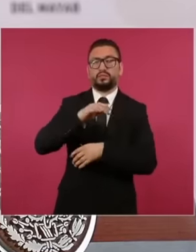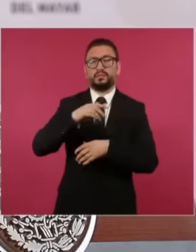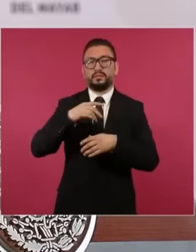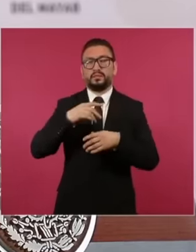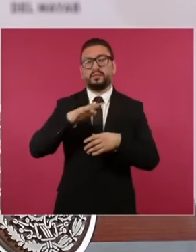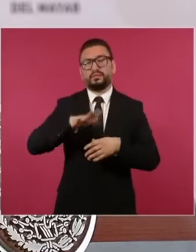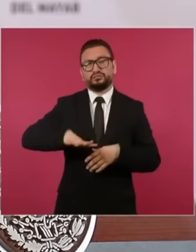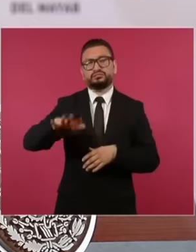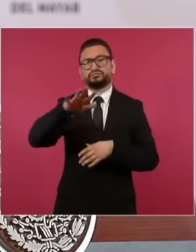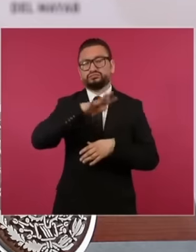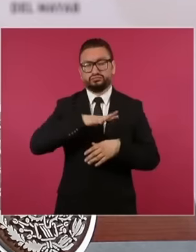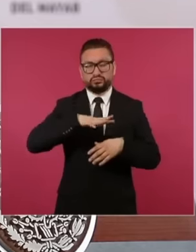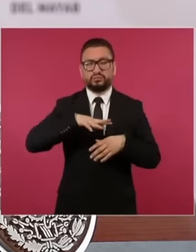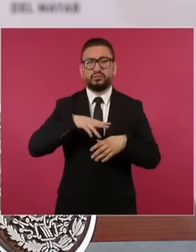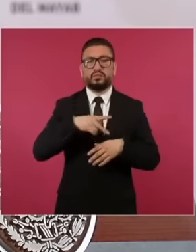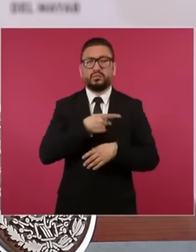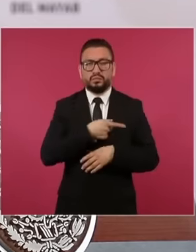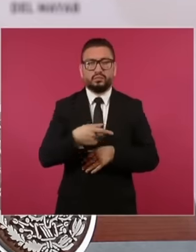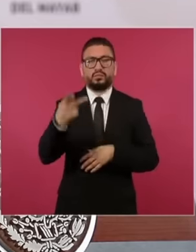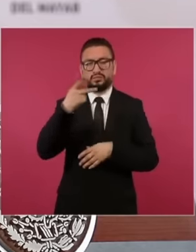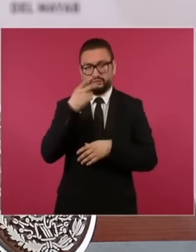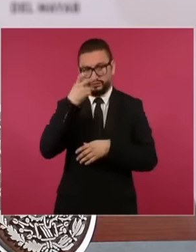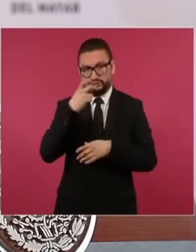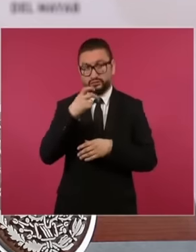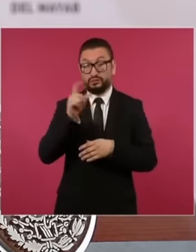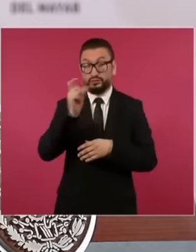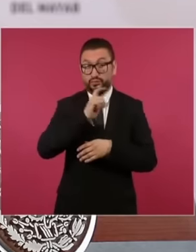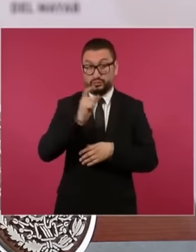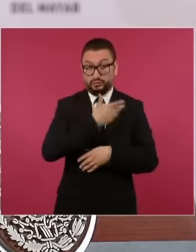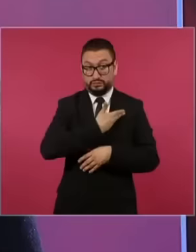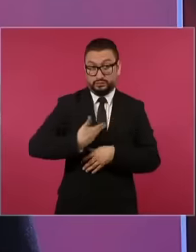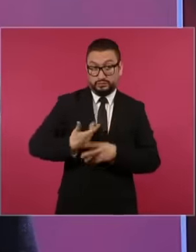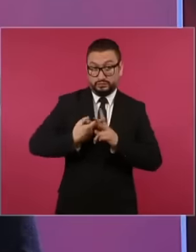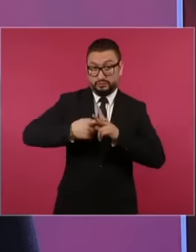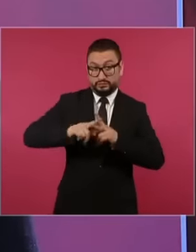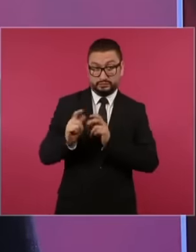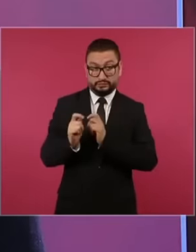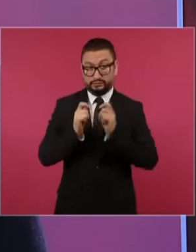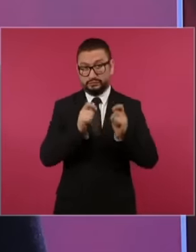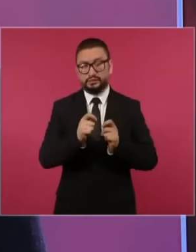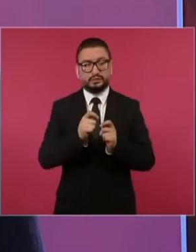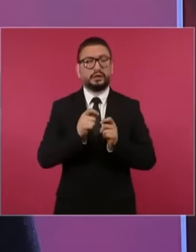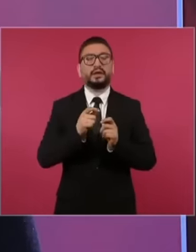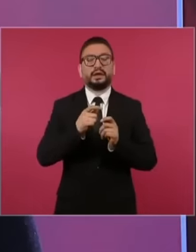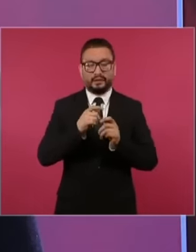since the beginning of the six-year term, our president convened and met with the